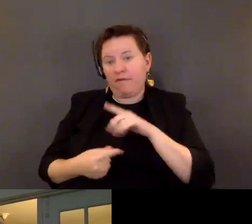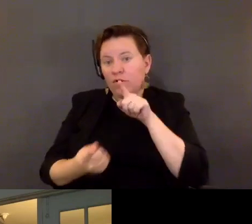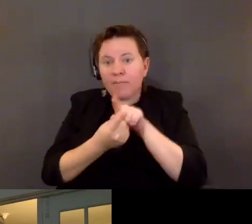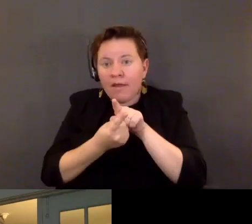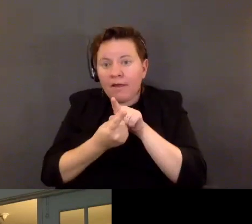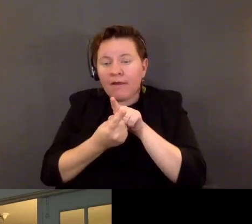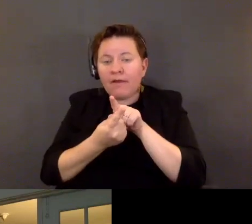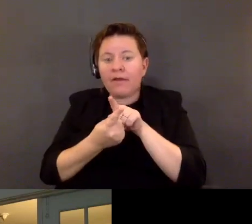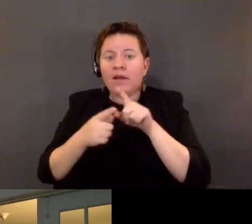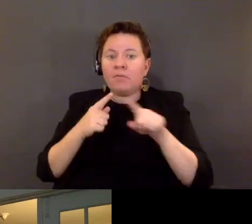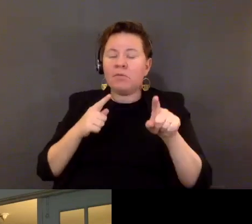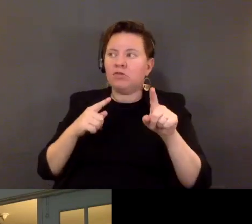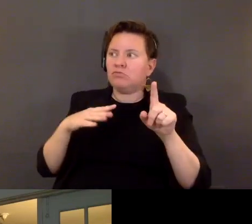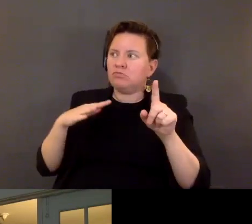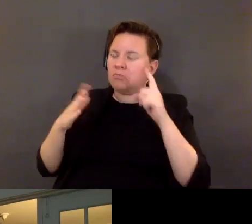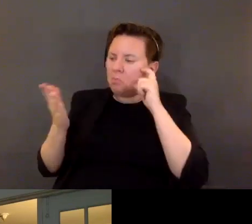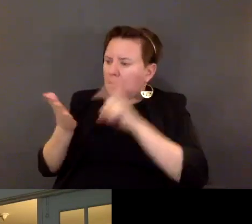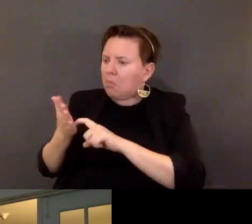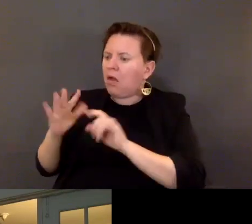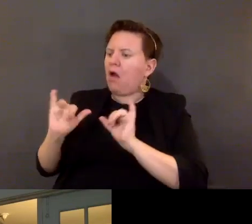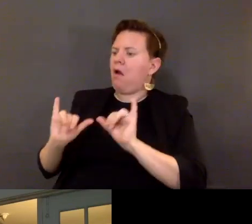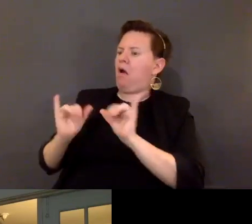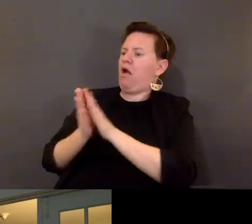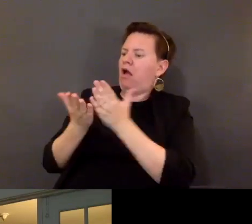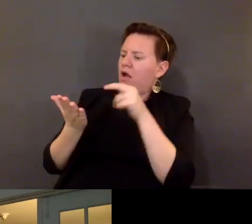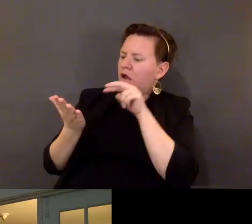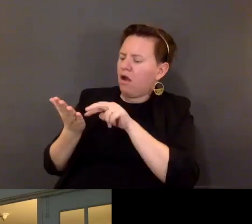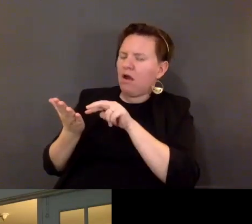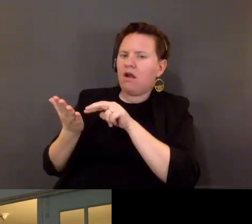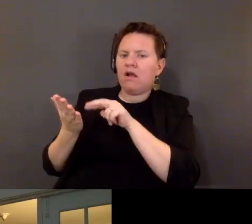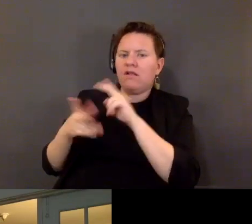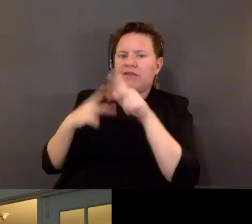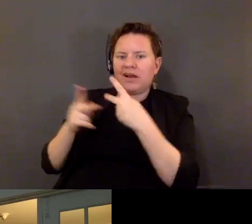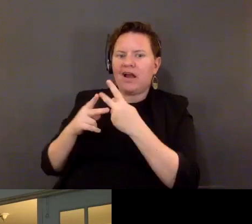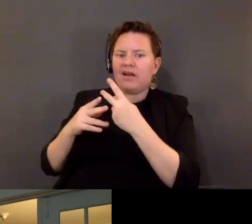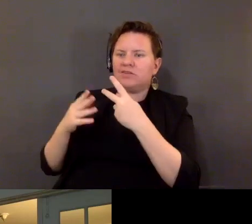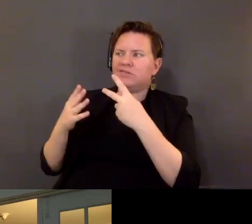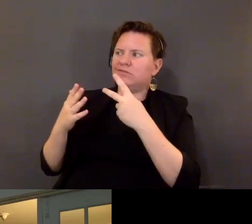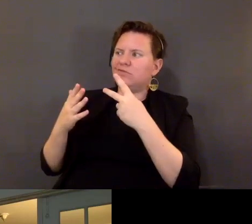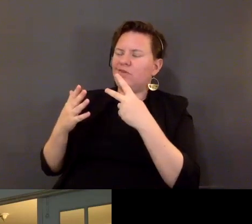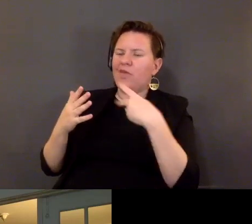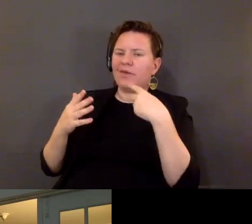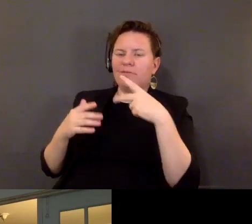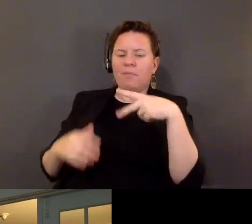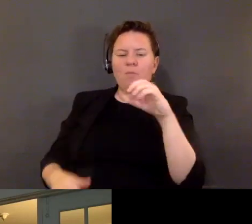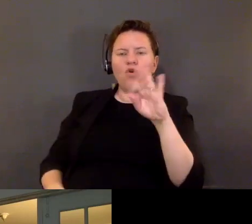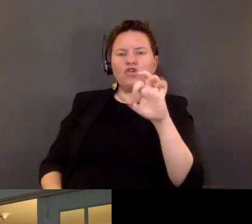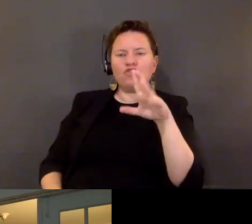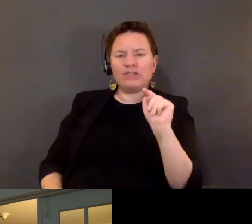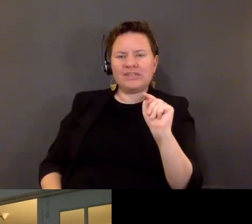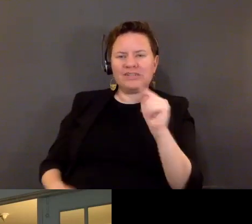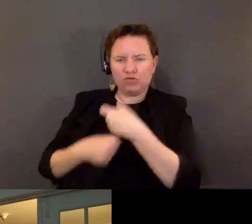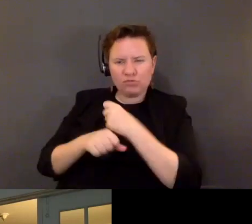echo themselves in the kind of portraiture that you do and so it all it seemed like a project of